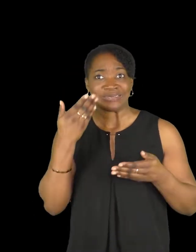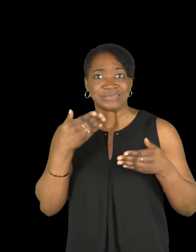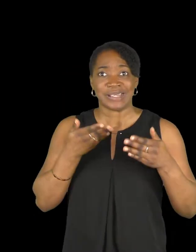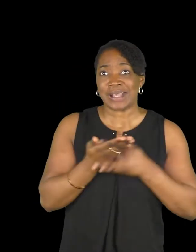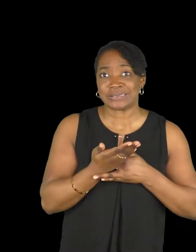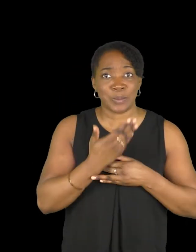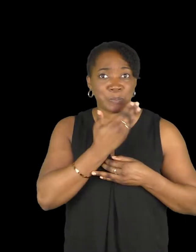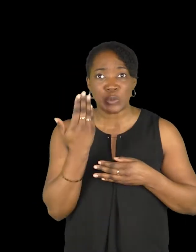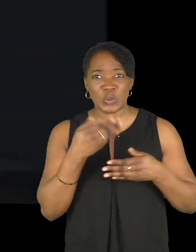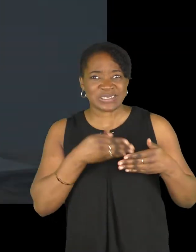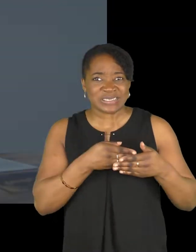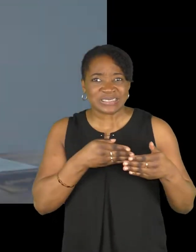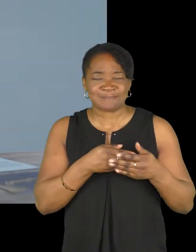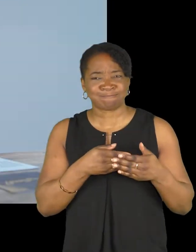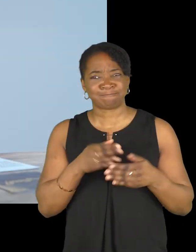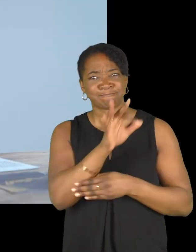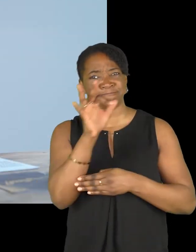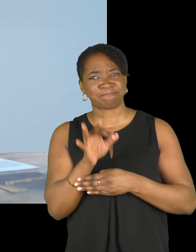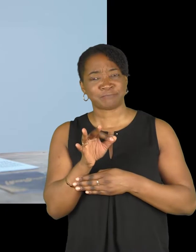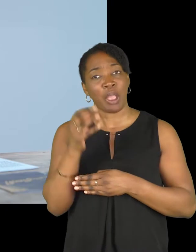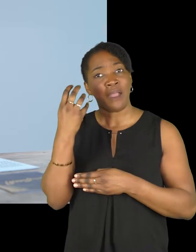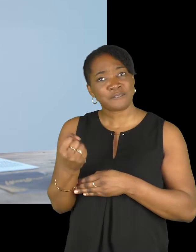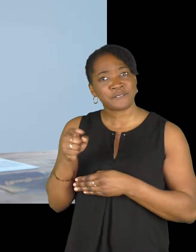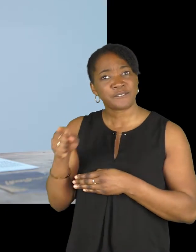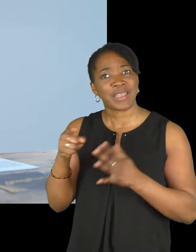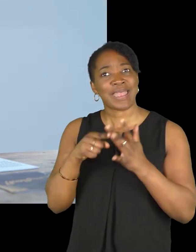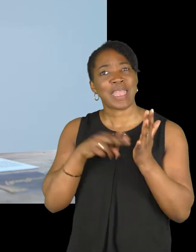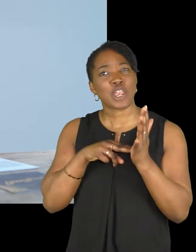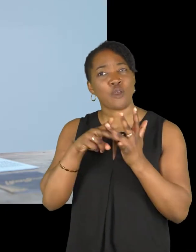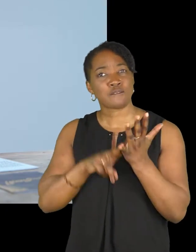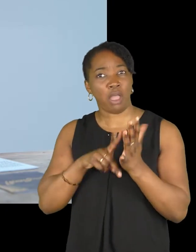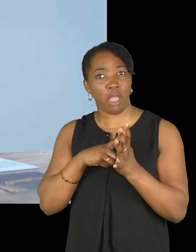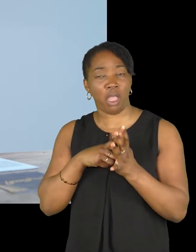not having the access, we were kind of questioning that, like, yes, there was iniva, this was kind